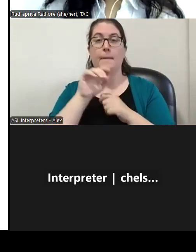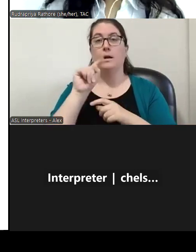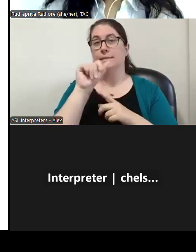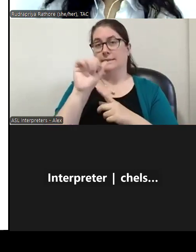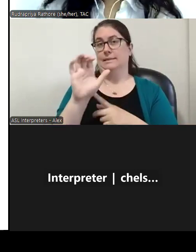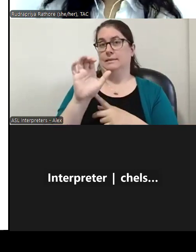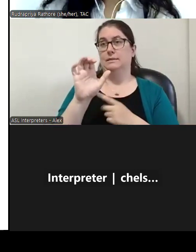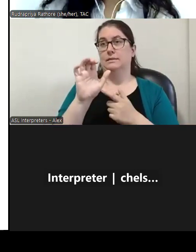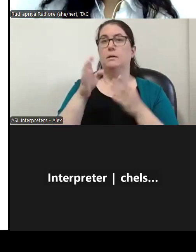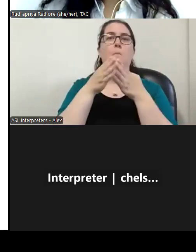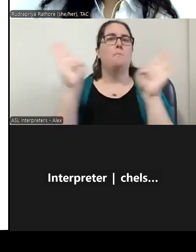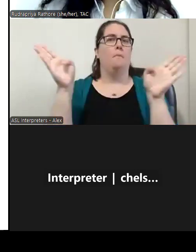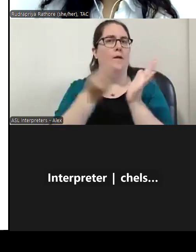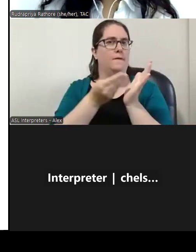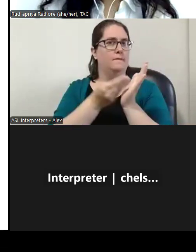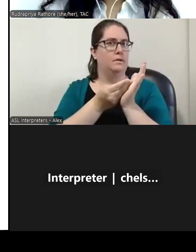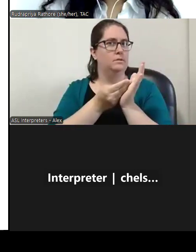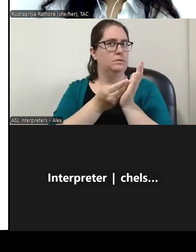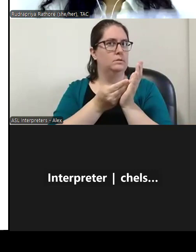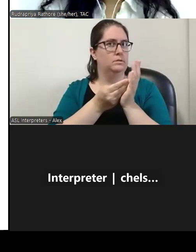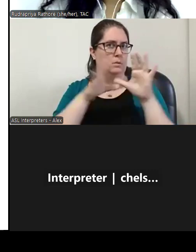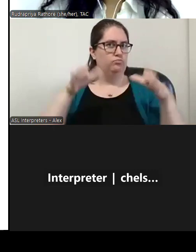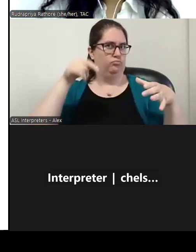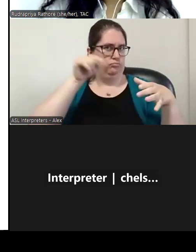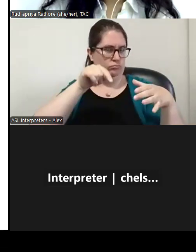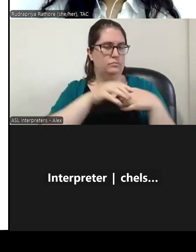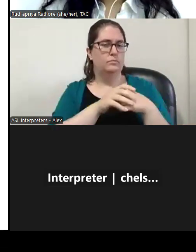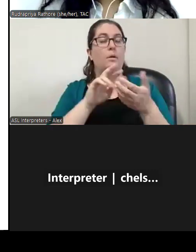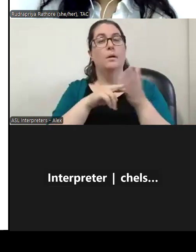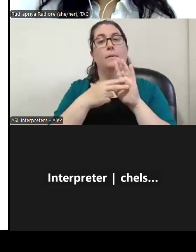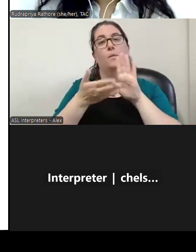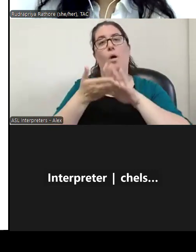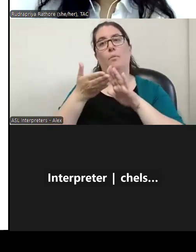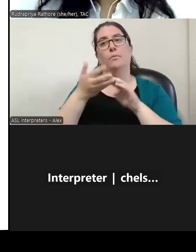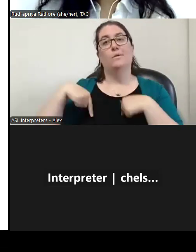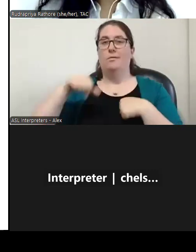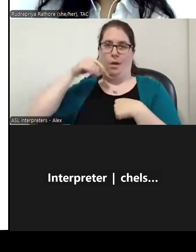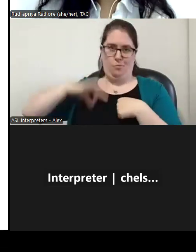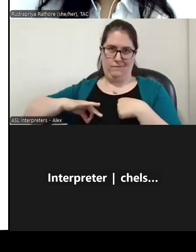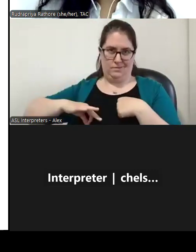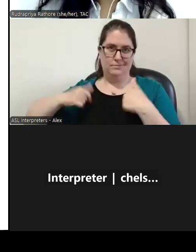is a public funding body this means that we operate as a nonprofit entity that engages